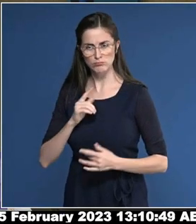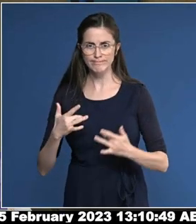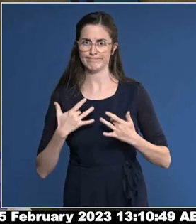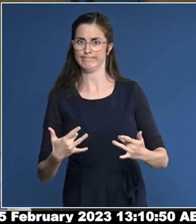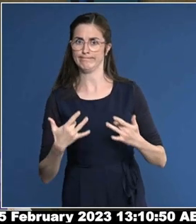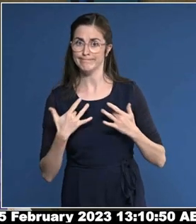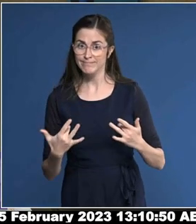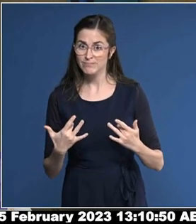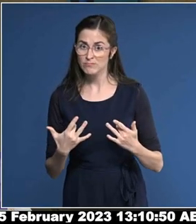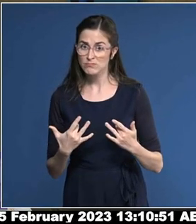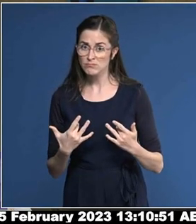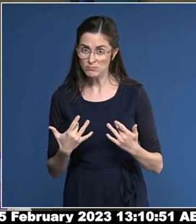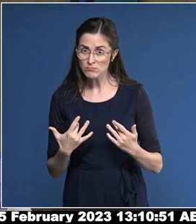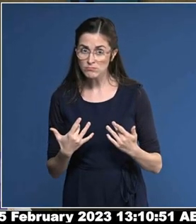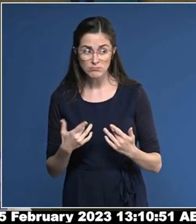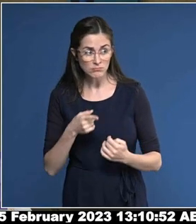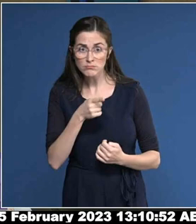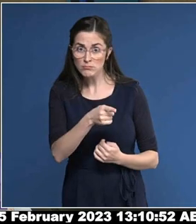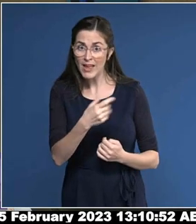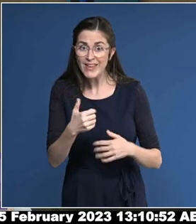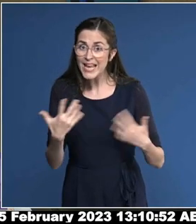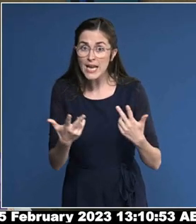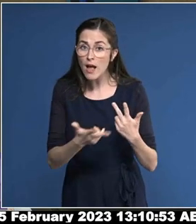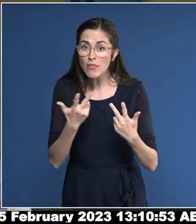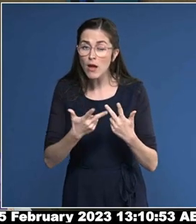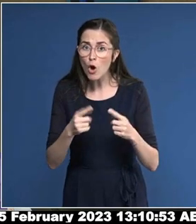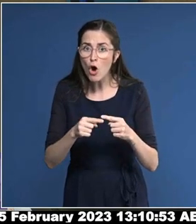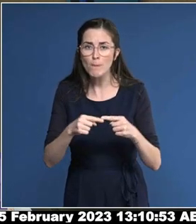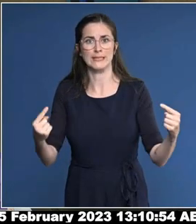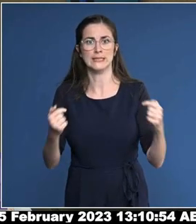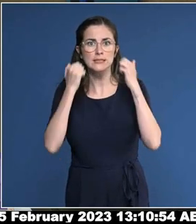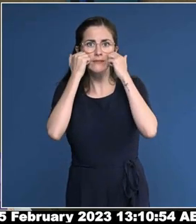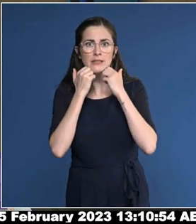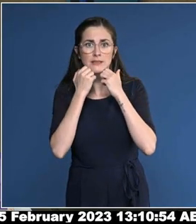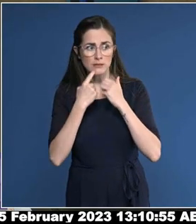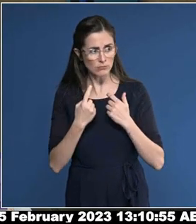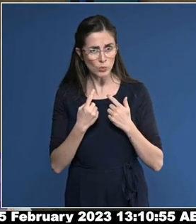I put that question in the light of the evidence that there has only been minor changes to the board.